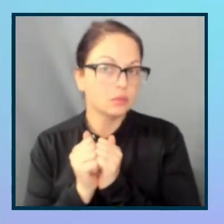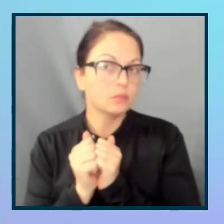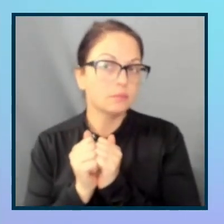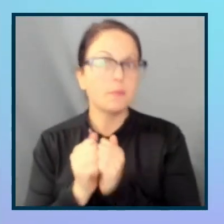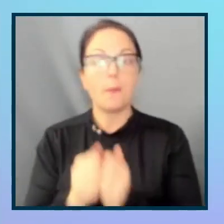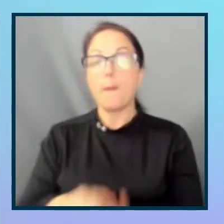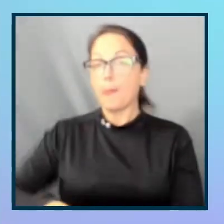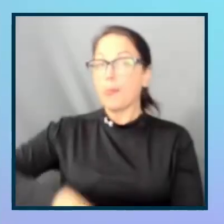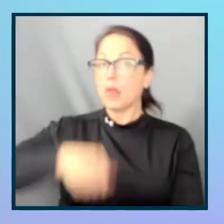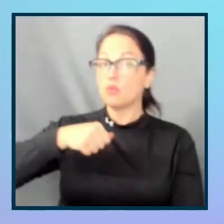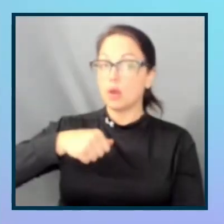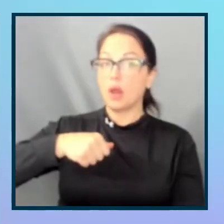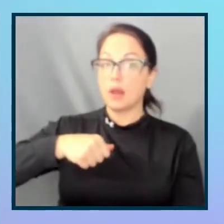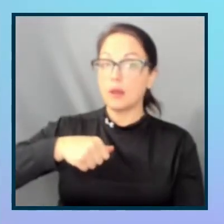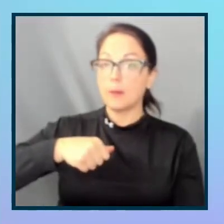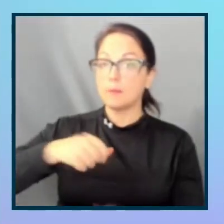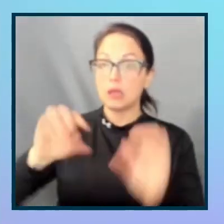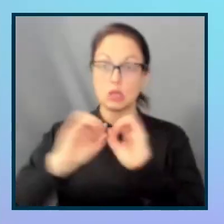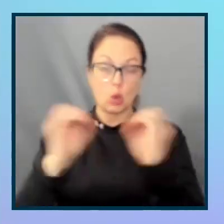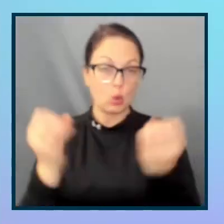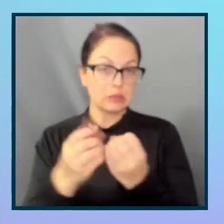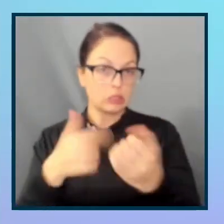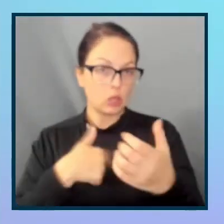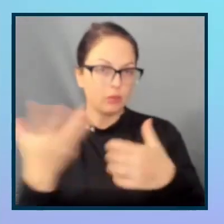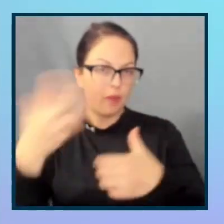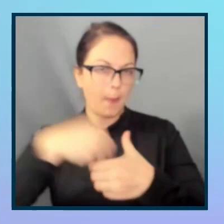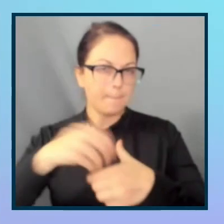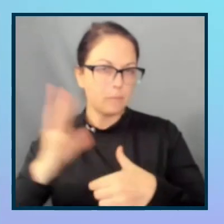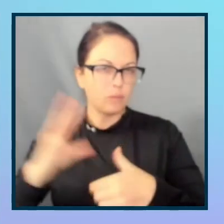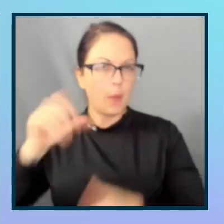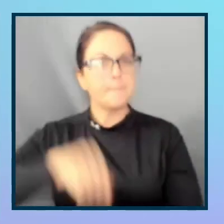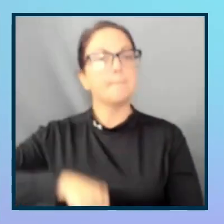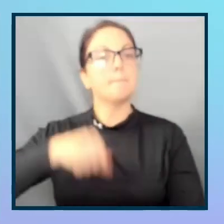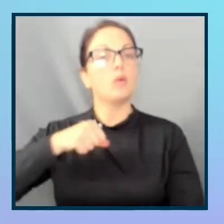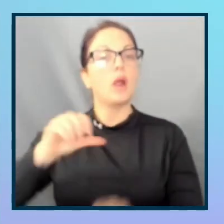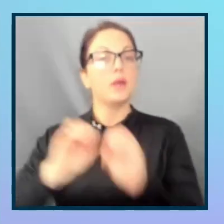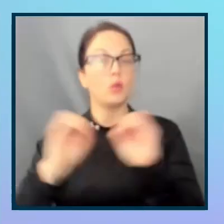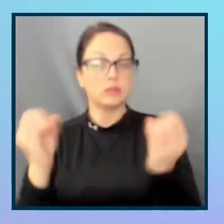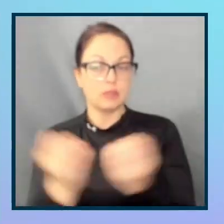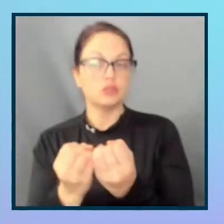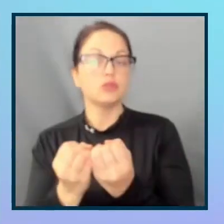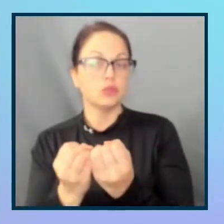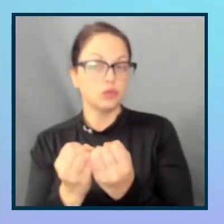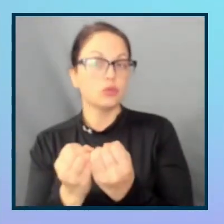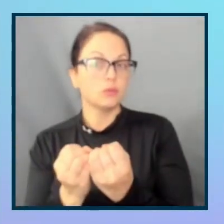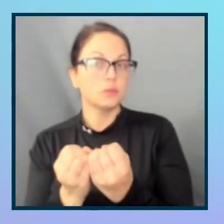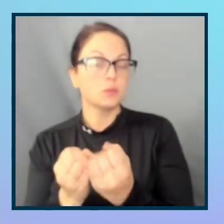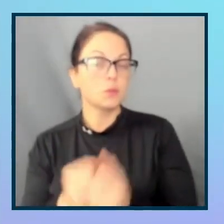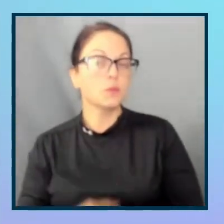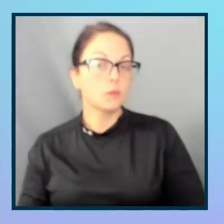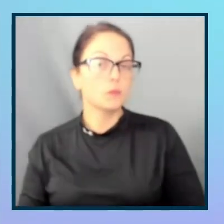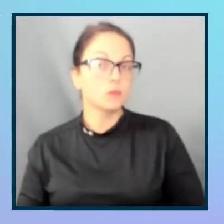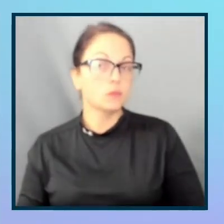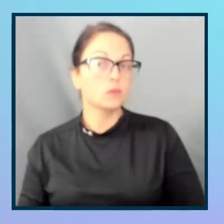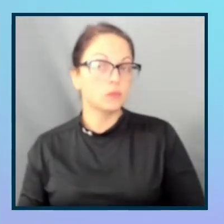Actually, the organization I was in before this, our pride organization was the most organized of all